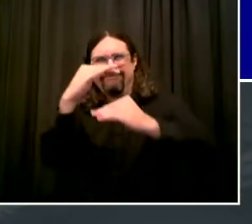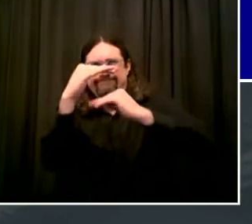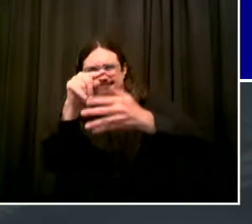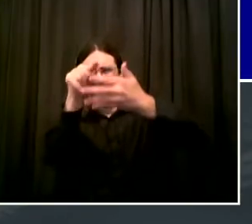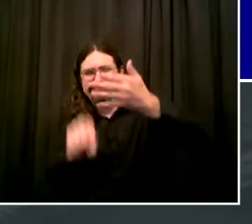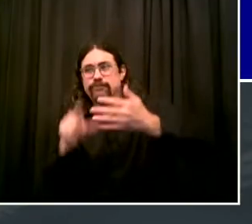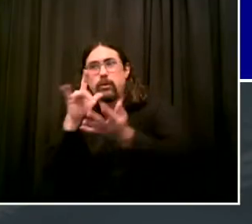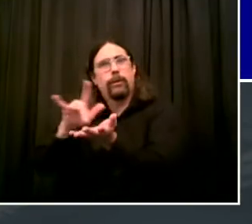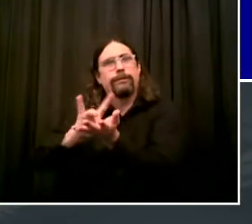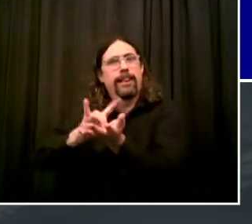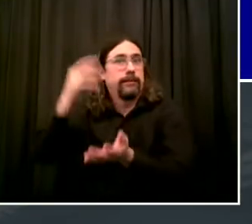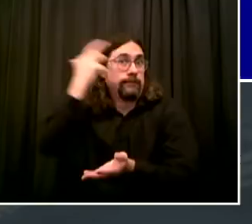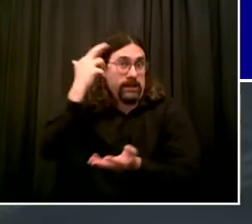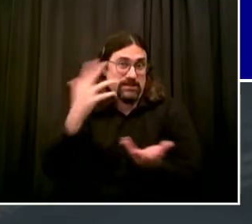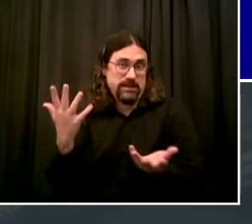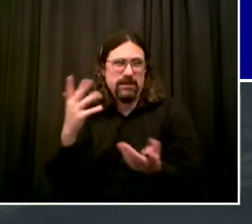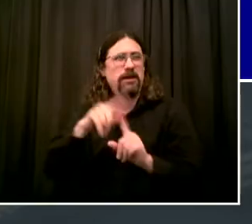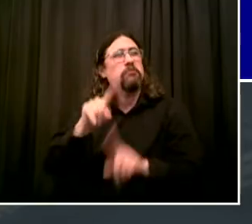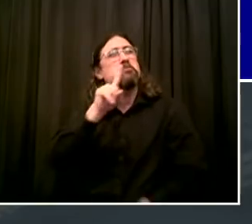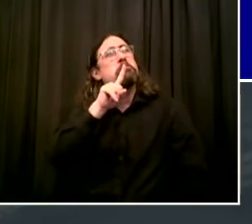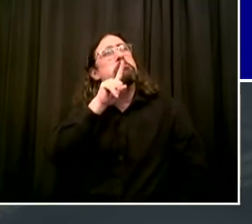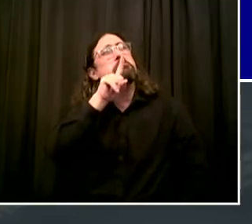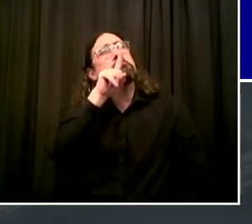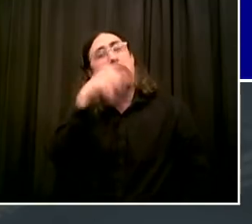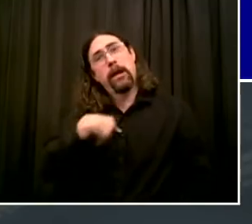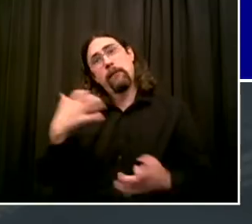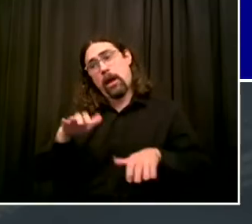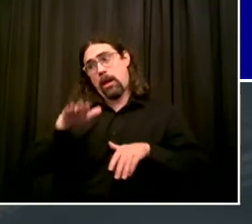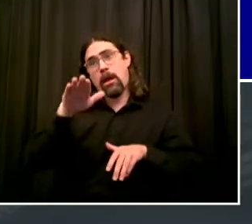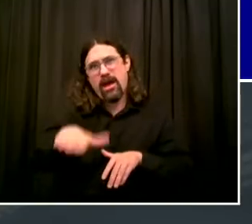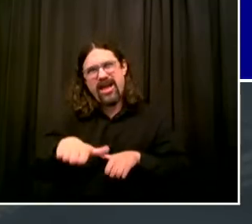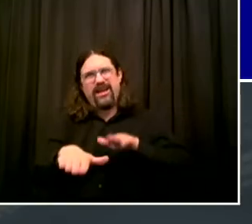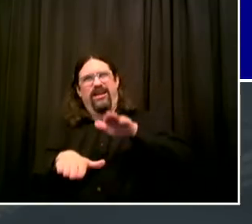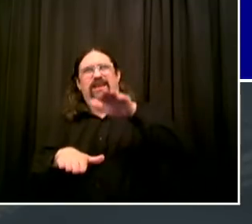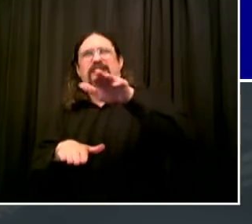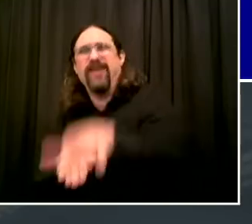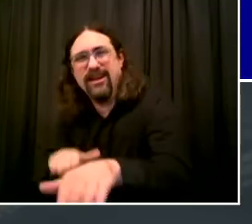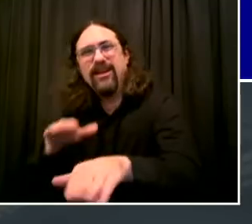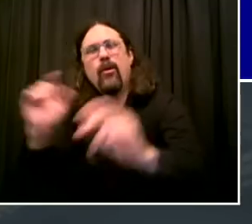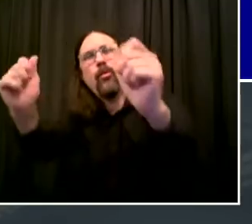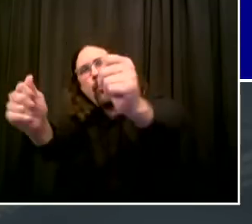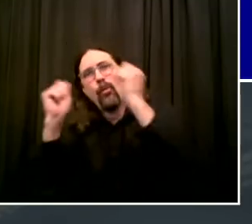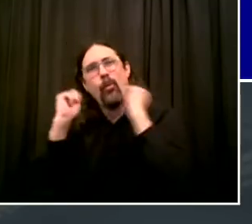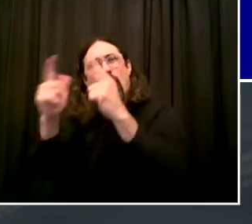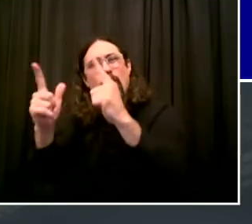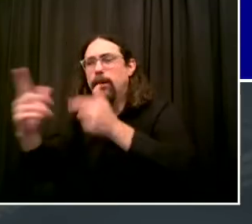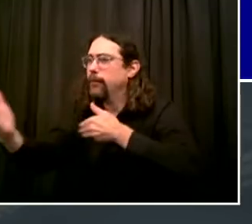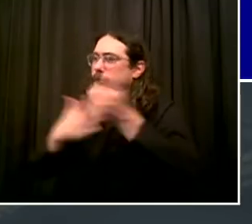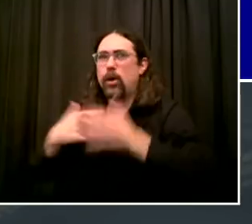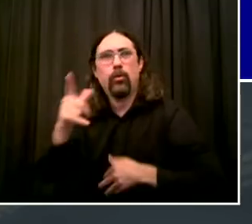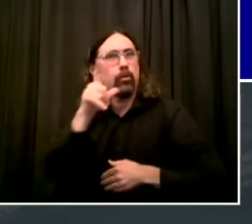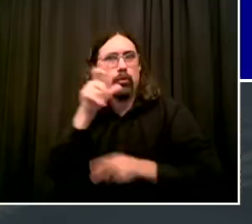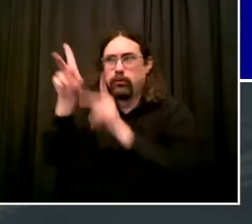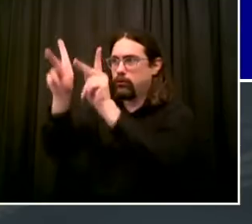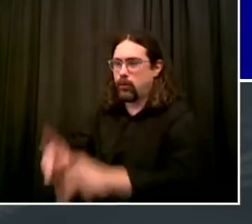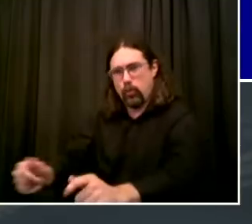WE HATE TO MAKE THE POINT THAT WE HAVE A LOT TO DO TO CREATE MORE SAFETY FOR PEOPLE WHO ARE INCARCERATED AND MORE CORRECTION OFFICERS AND